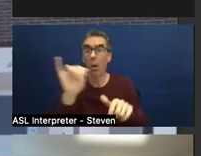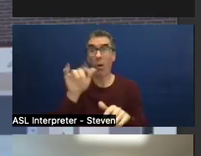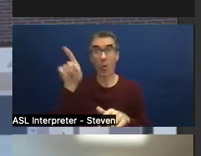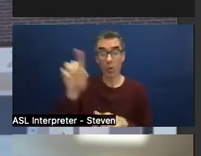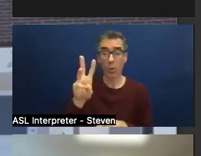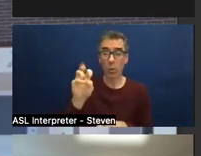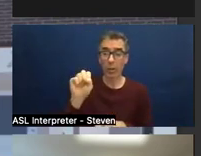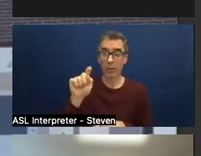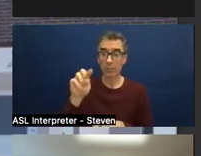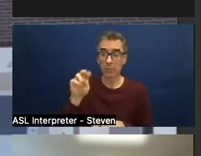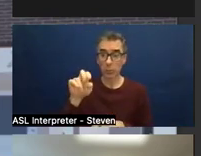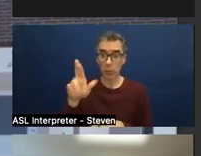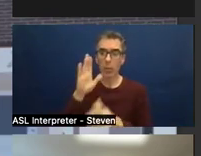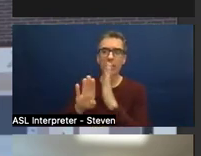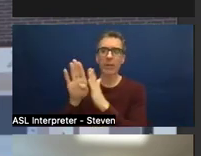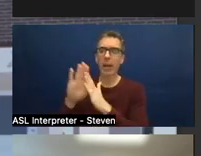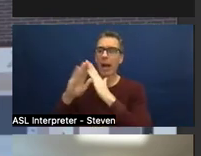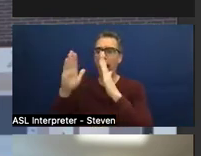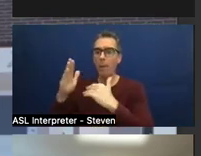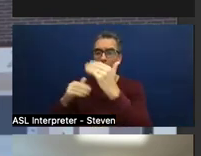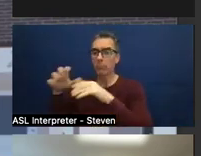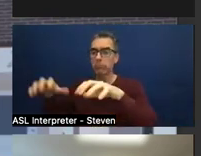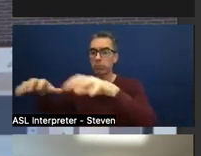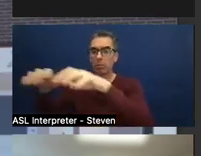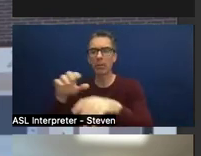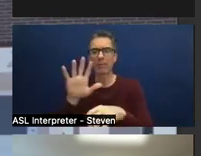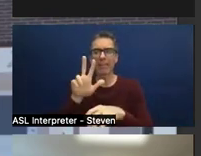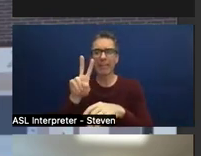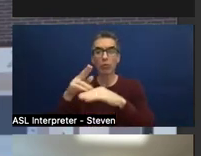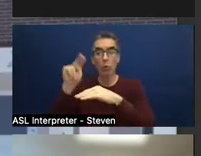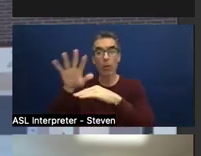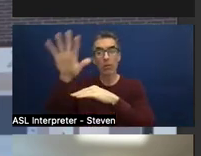housing north of 50 seconds or outside of Denver.